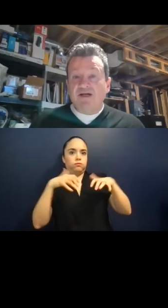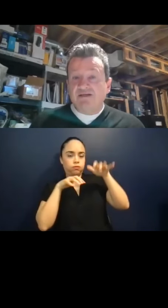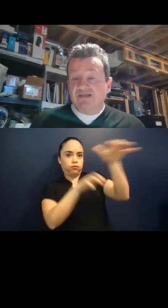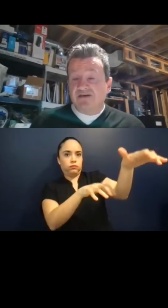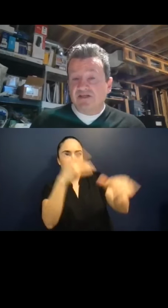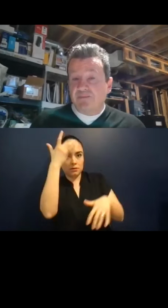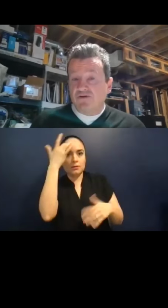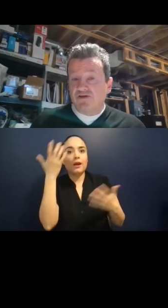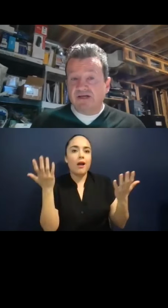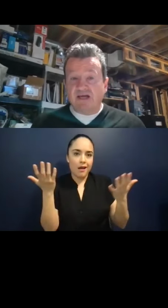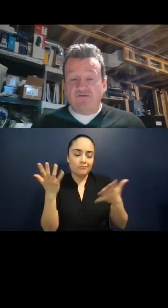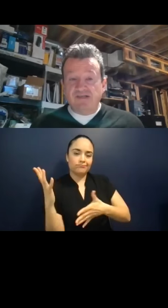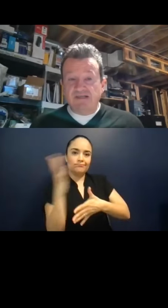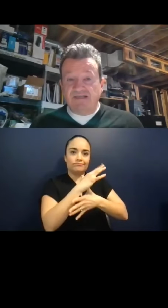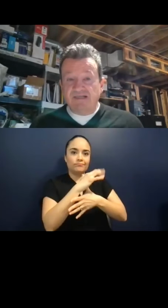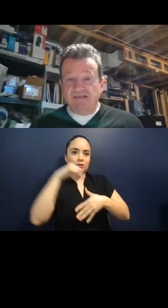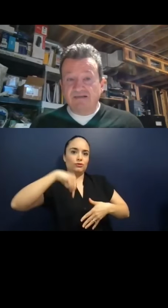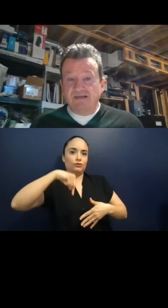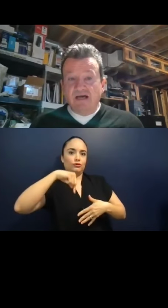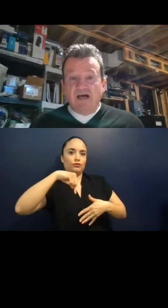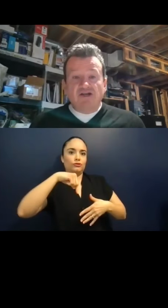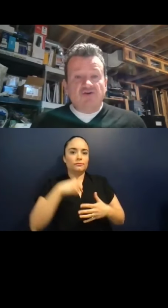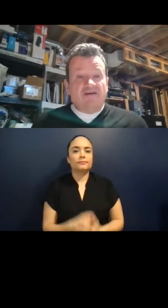When we look at the East Coast for example, we see is much